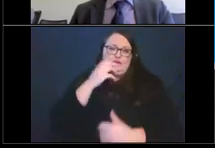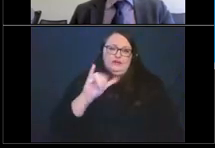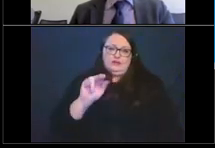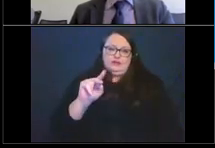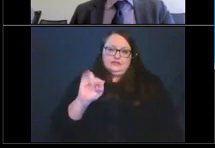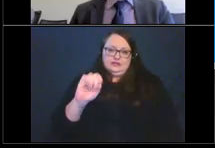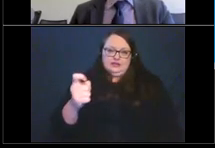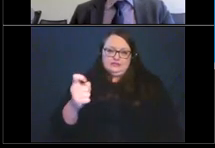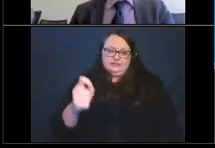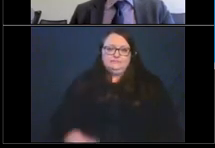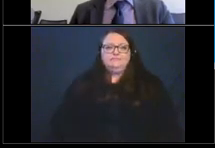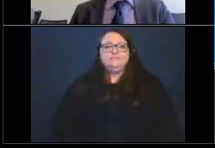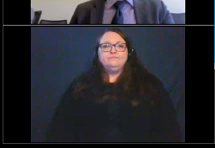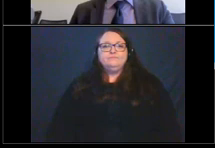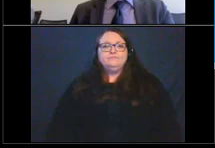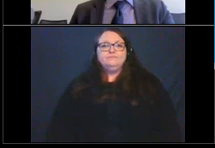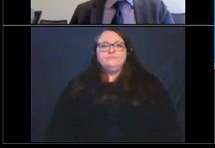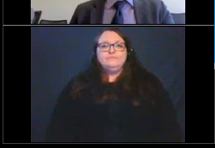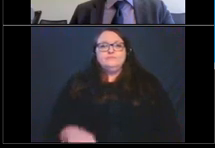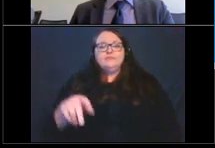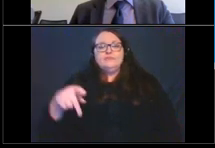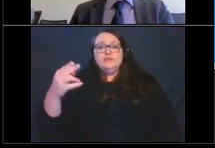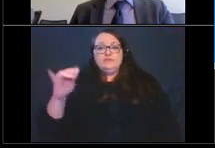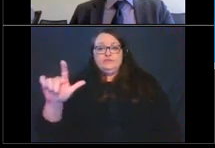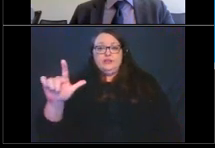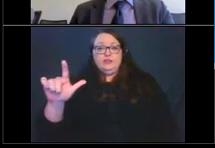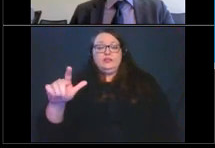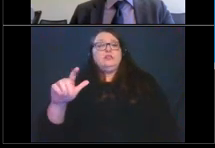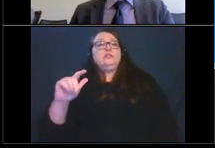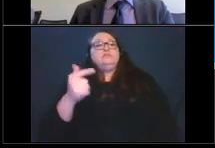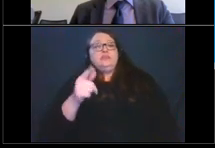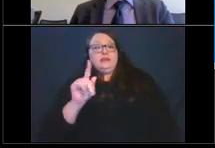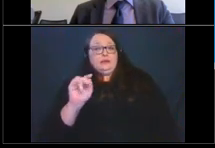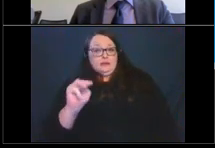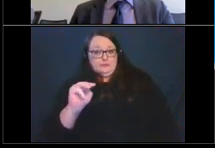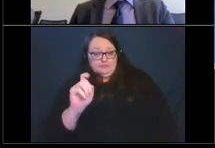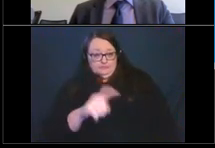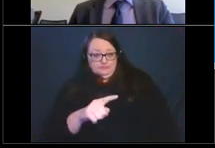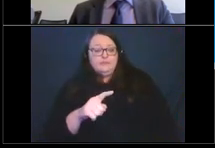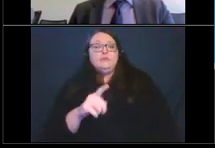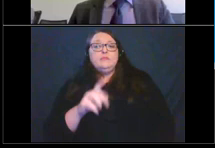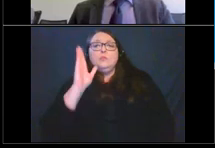Thanks, Mike. So I’ll have this one for Kim. So a question is, will we have the capability to use